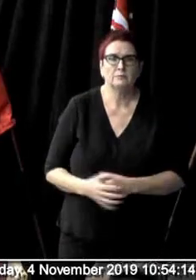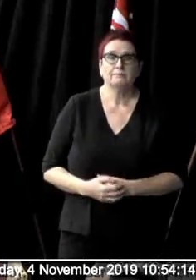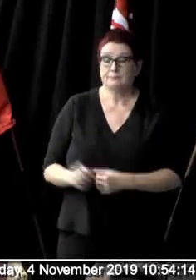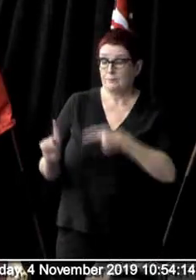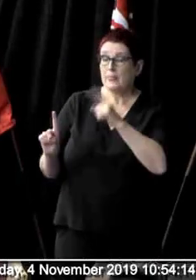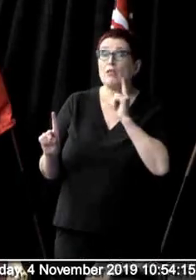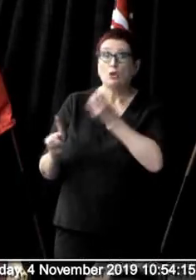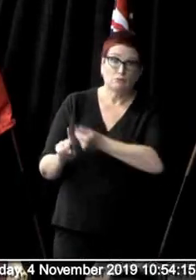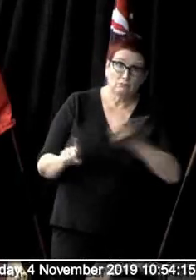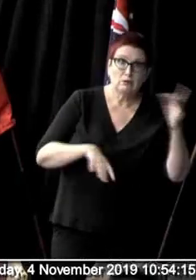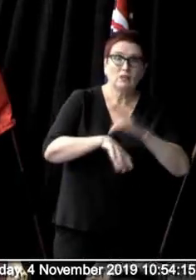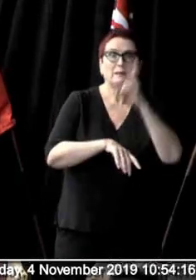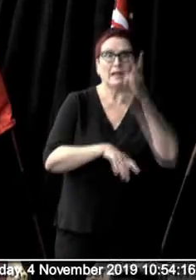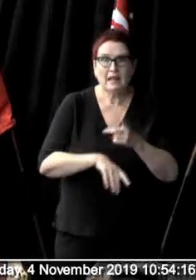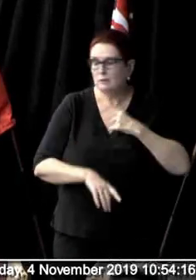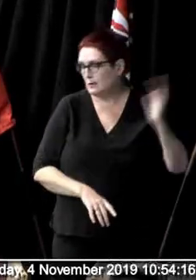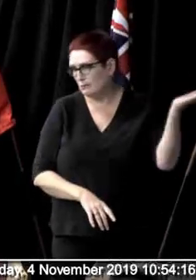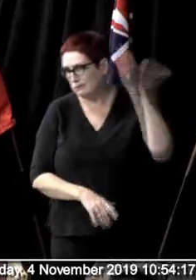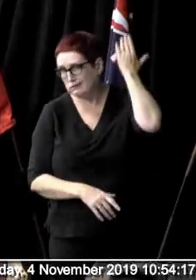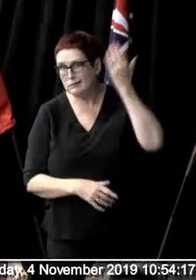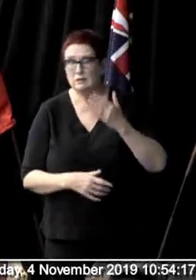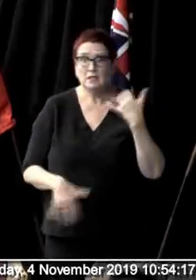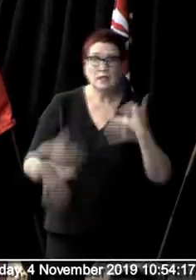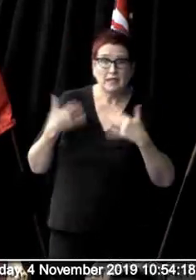across the head and suffering injuries including black eyes.